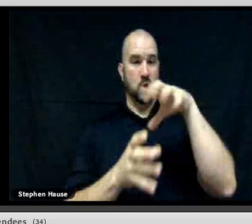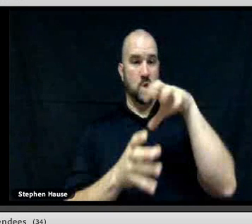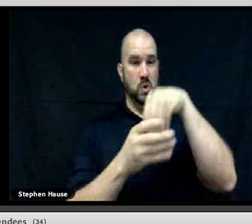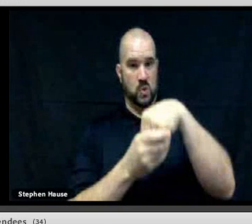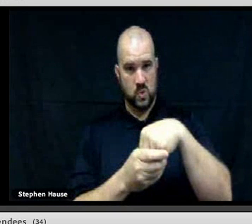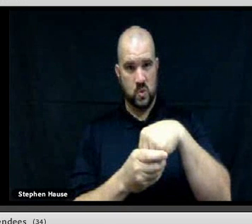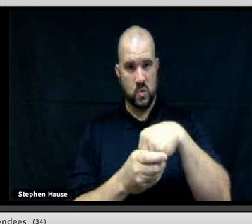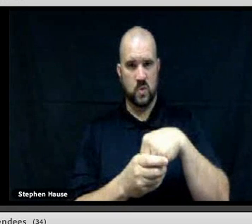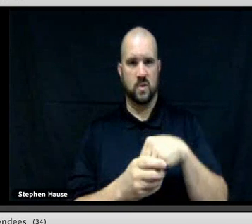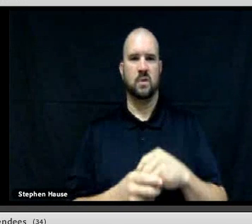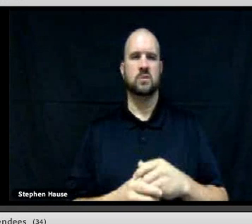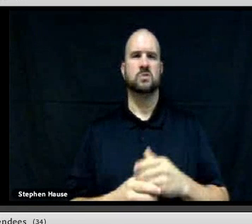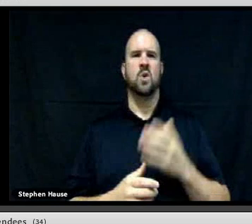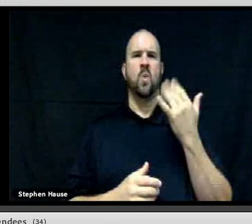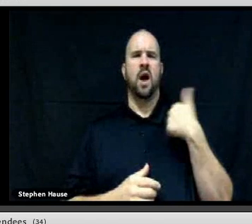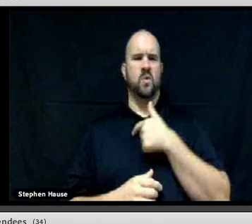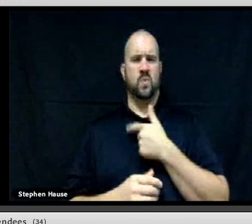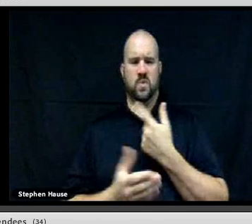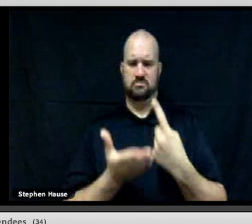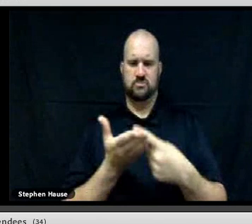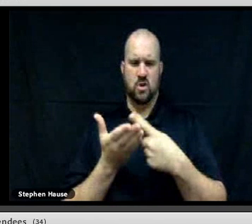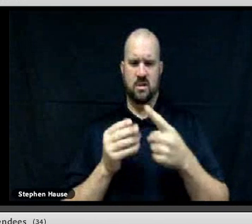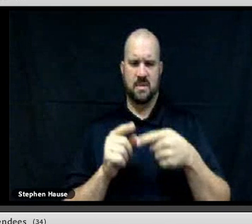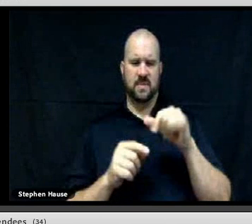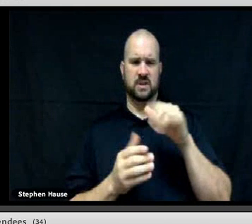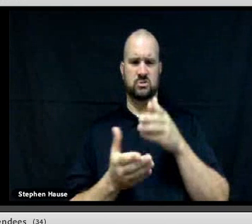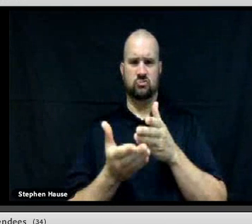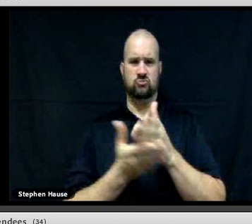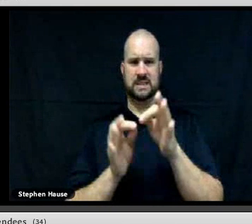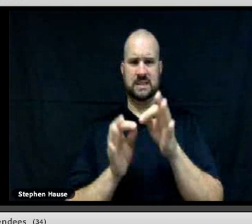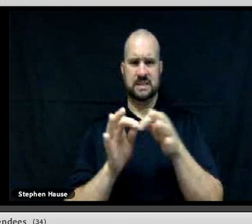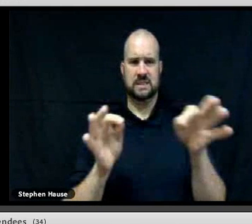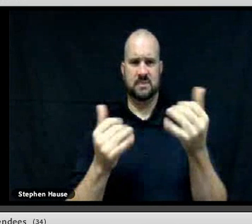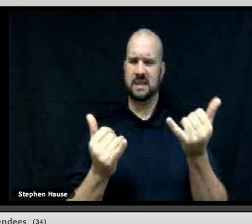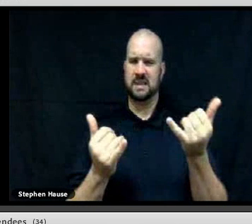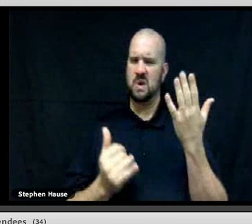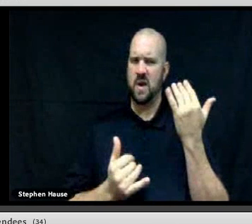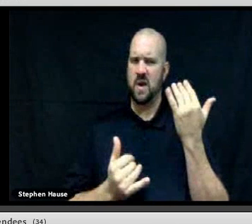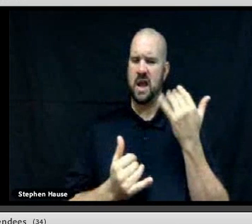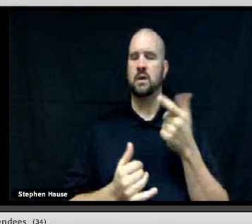and why should you be looking into this? Um, it's soon going to be required by DPLA for harvesting,